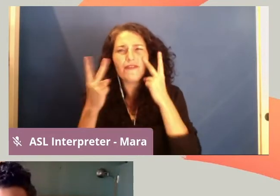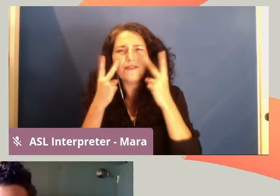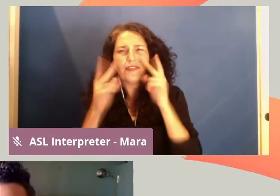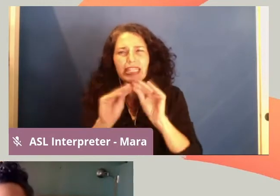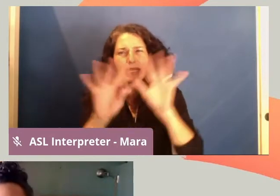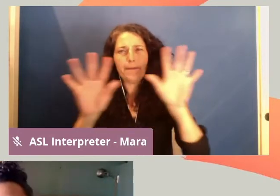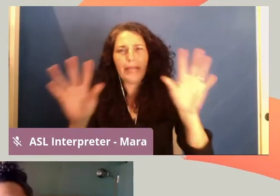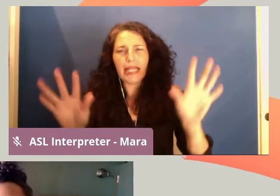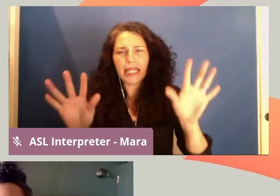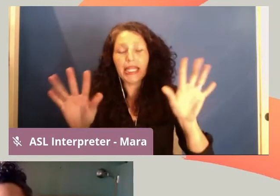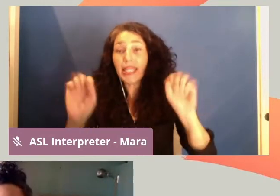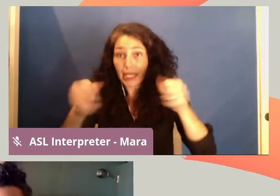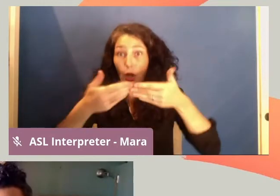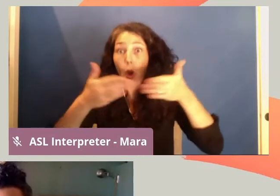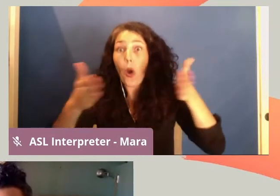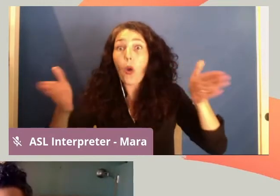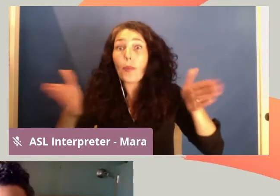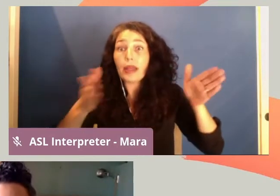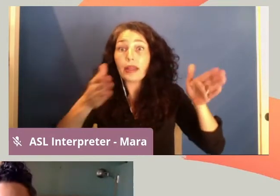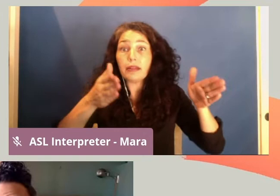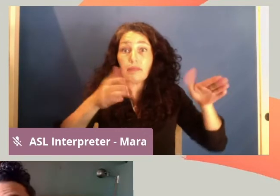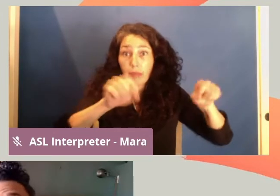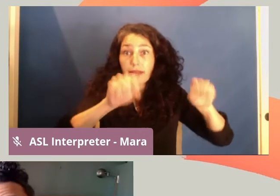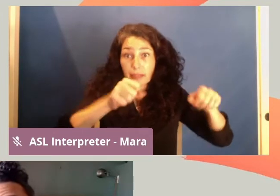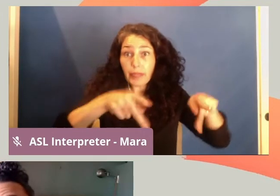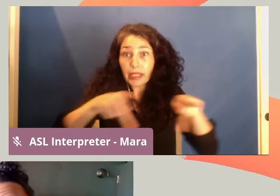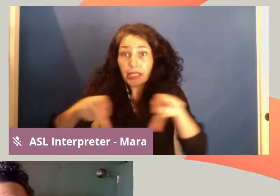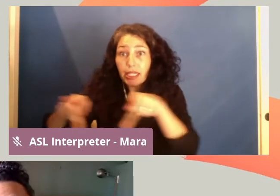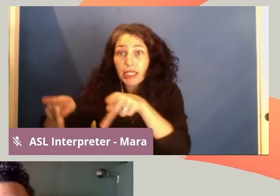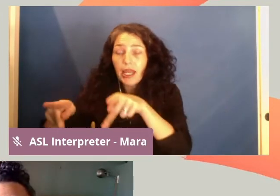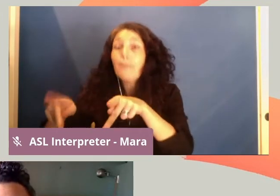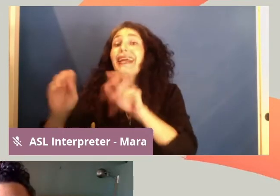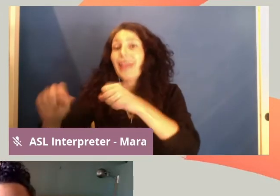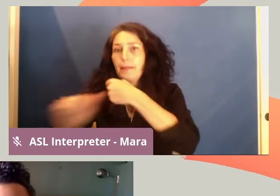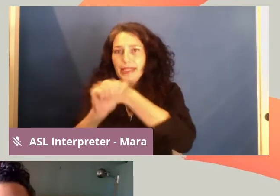and can also be really dangerous because we know whenever a marginalized community